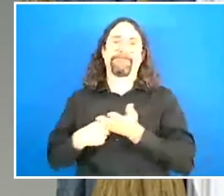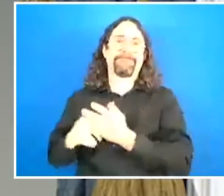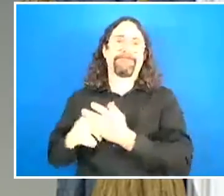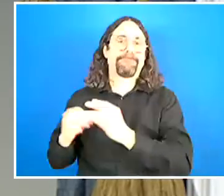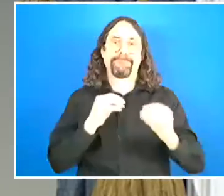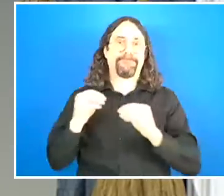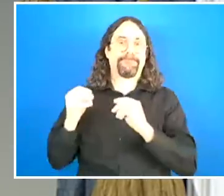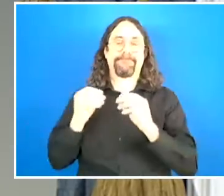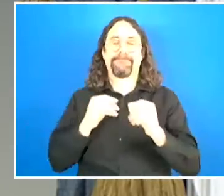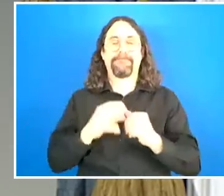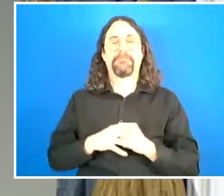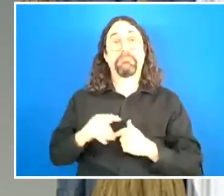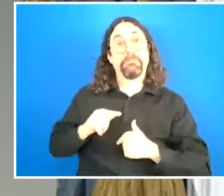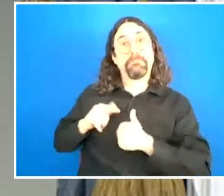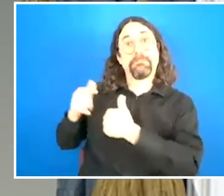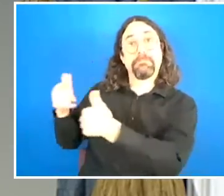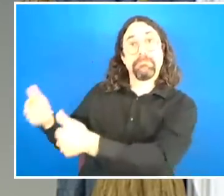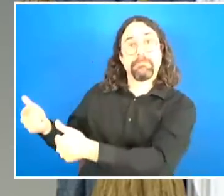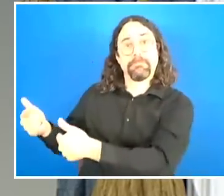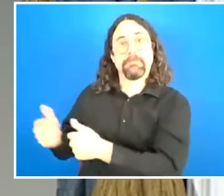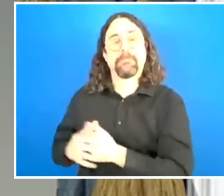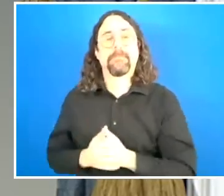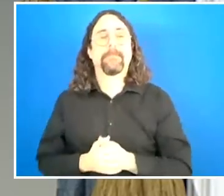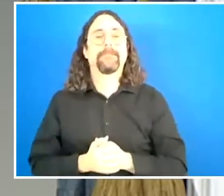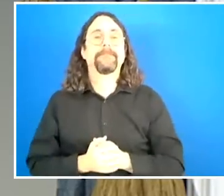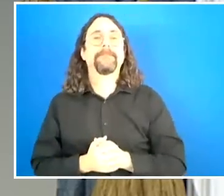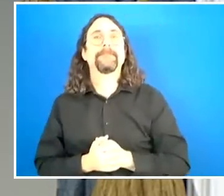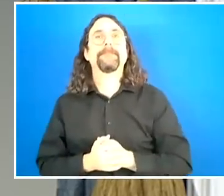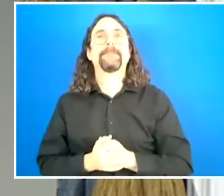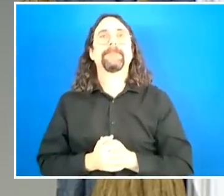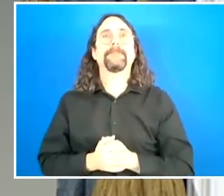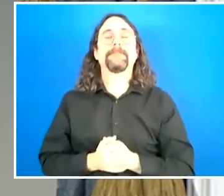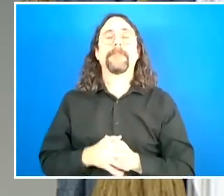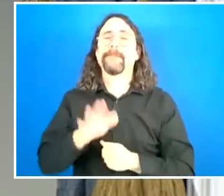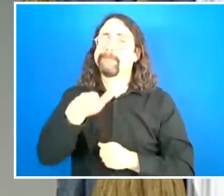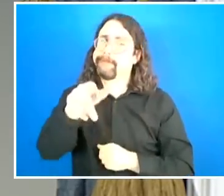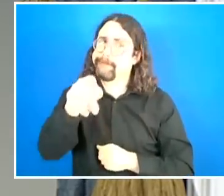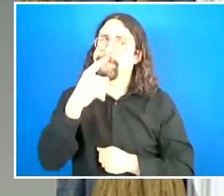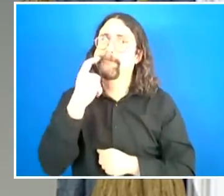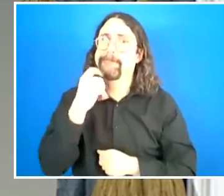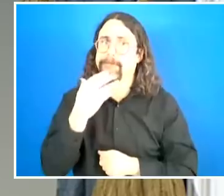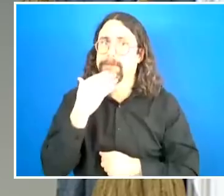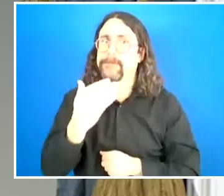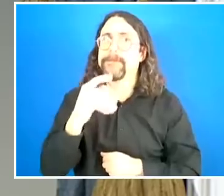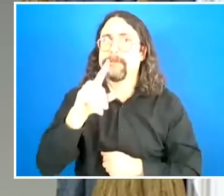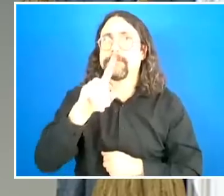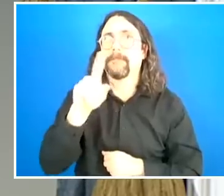DOE. THANK YOU, MR. MAYOR. SO REALLY GOOD QUESTIONS.